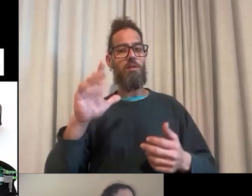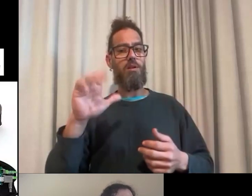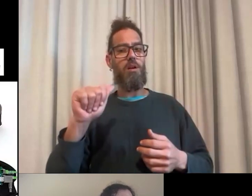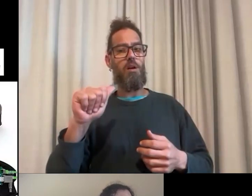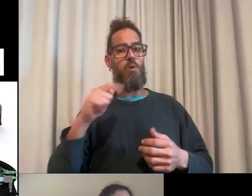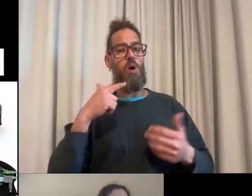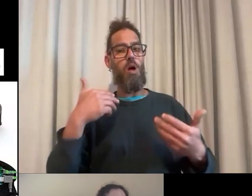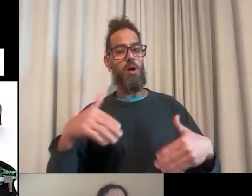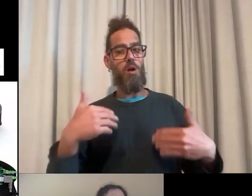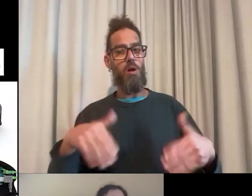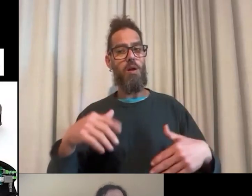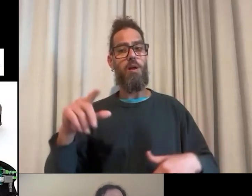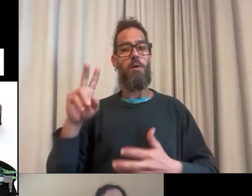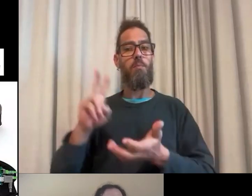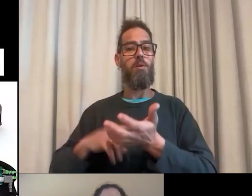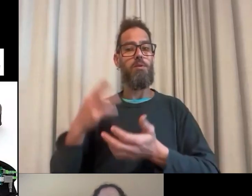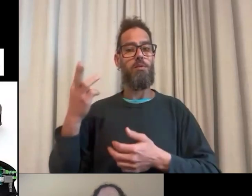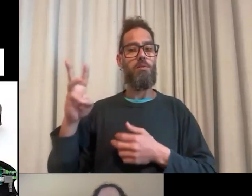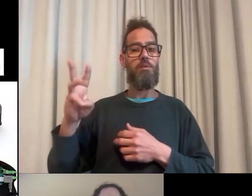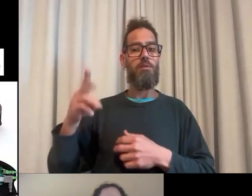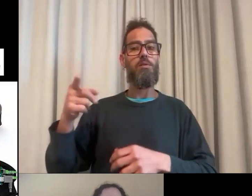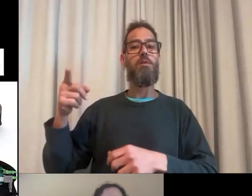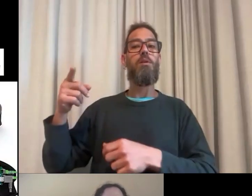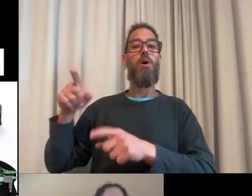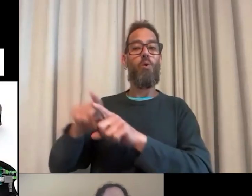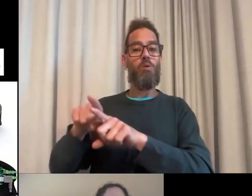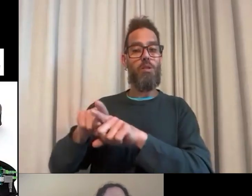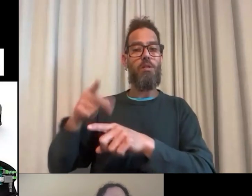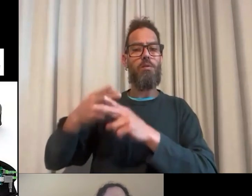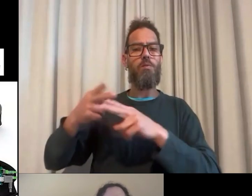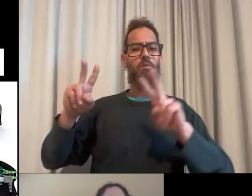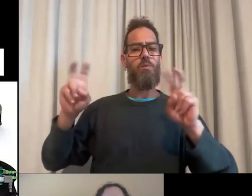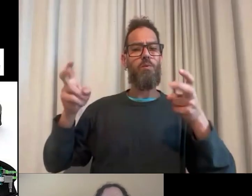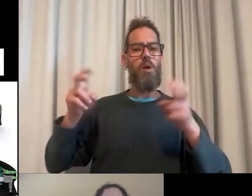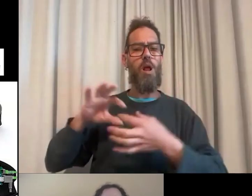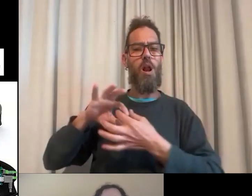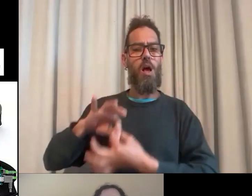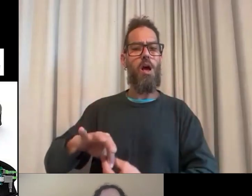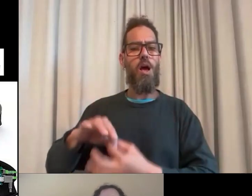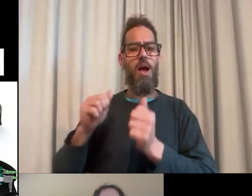And the Neil Squire society, which we love working with, invented the LipSync.